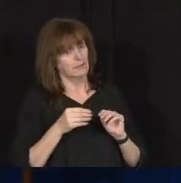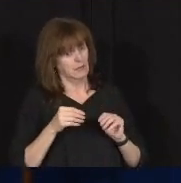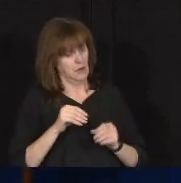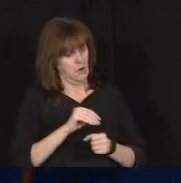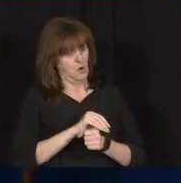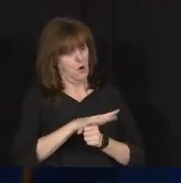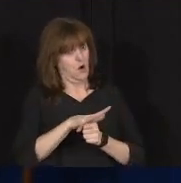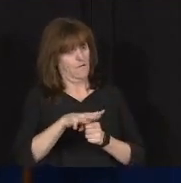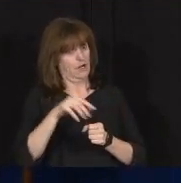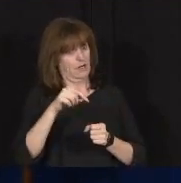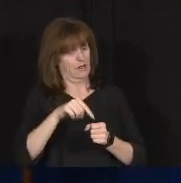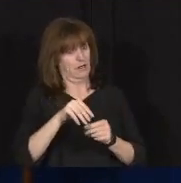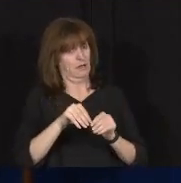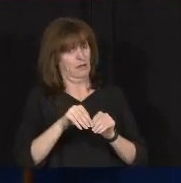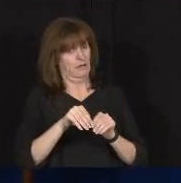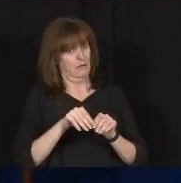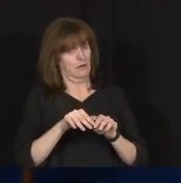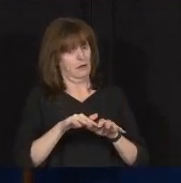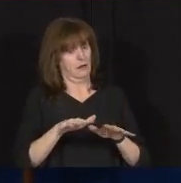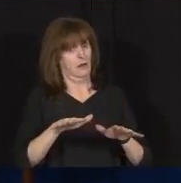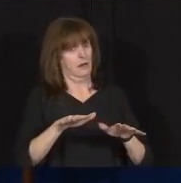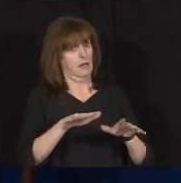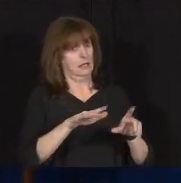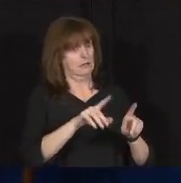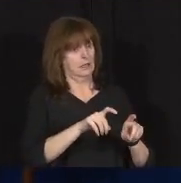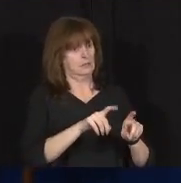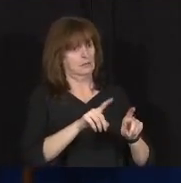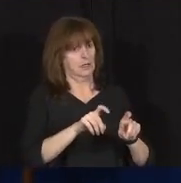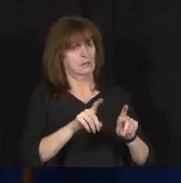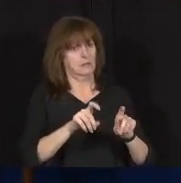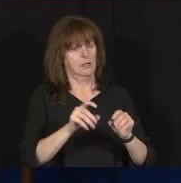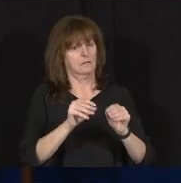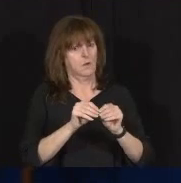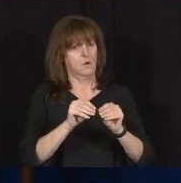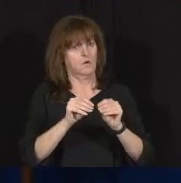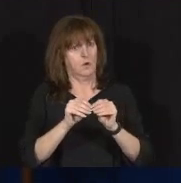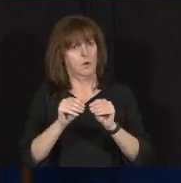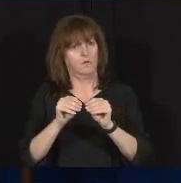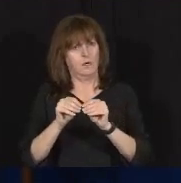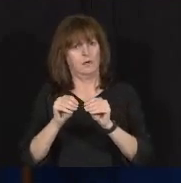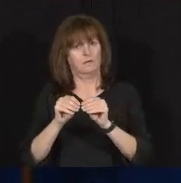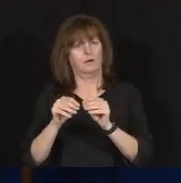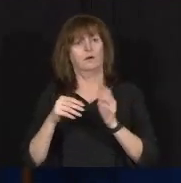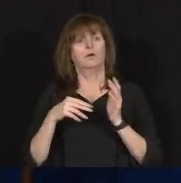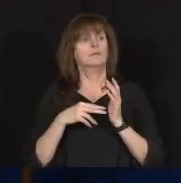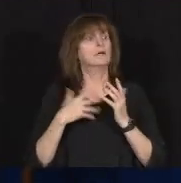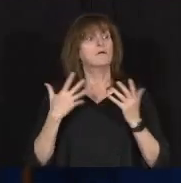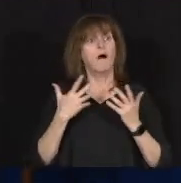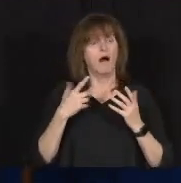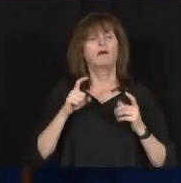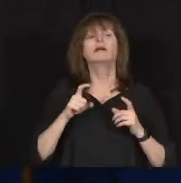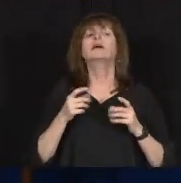he supplies are going t o go b ut what I can tell you, we're getting accurate numbers from all hospita